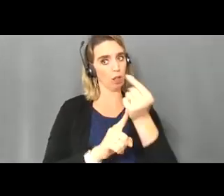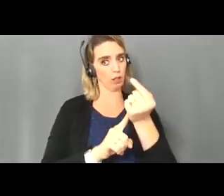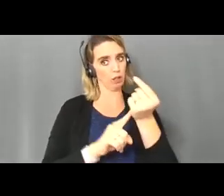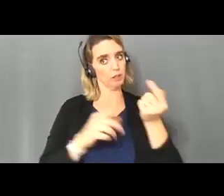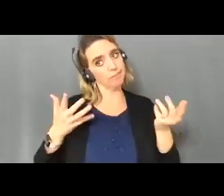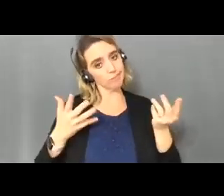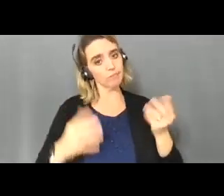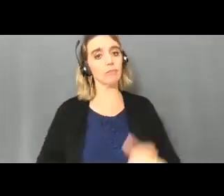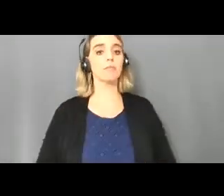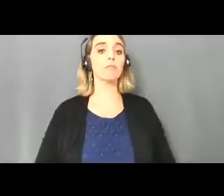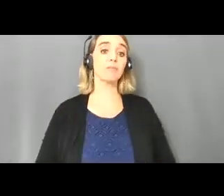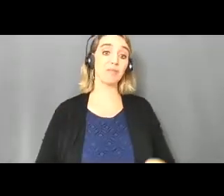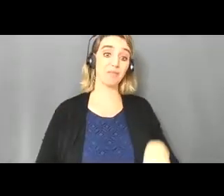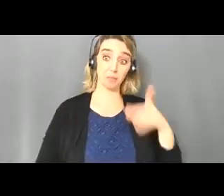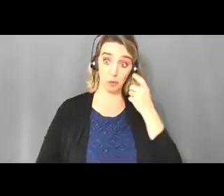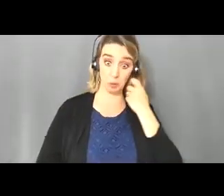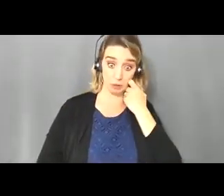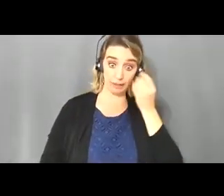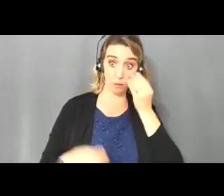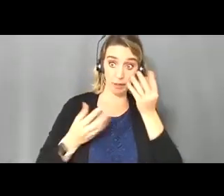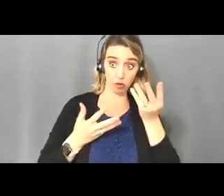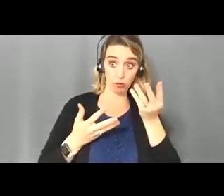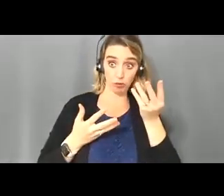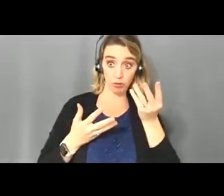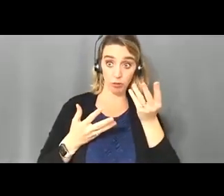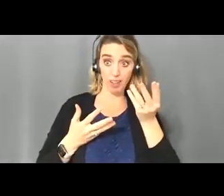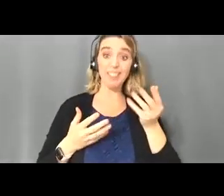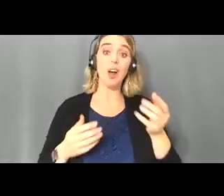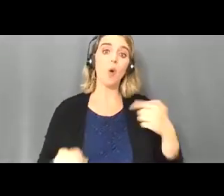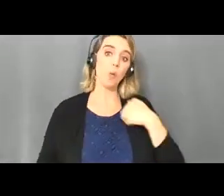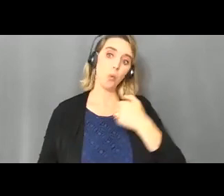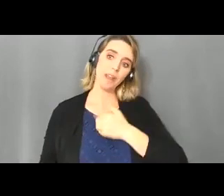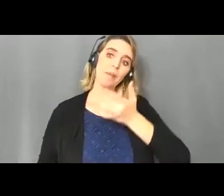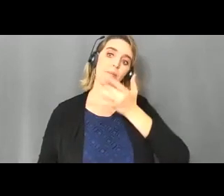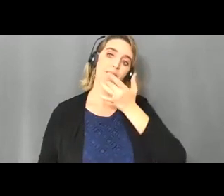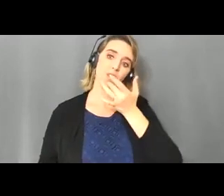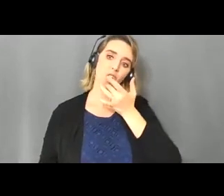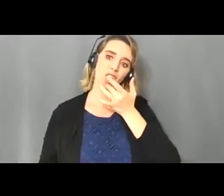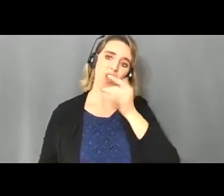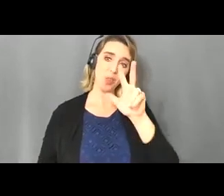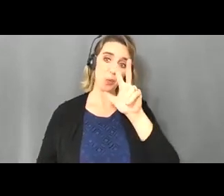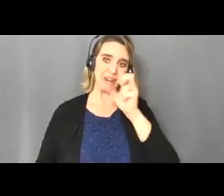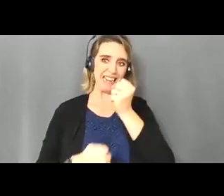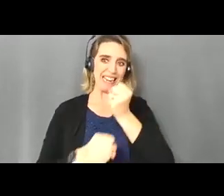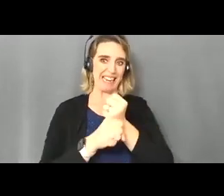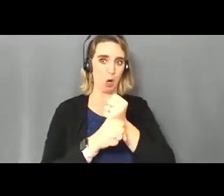How recent is the information? So a Consumer Medical, we like to use about three years as a cutoff